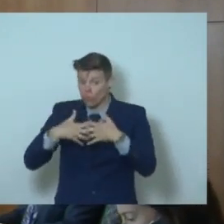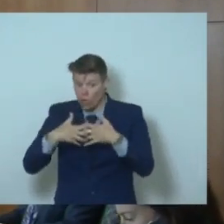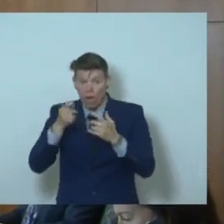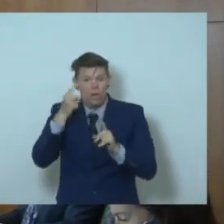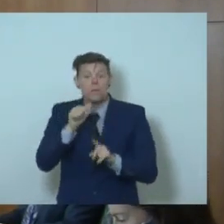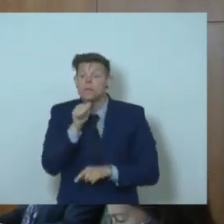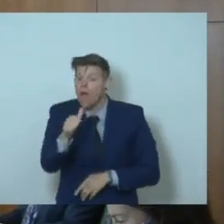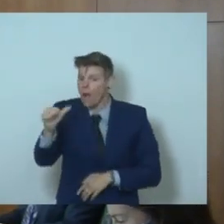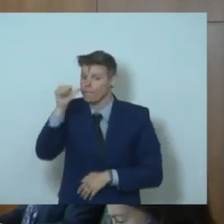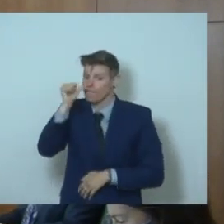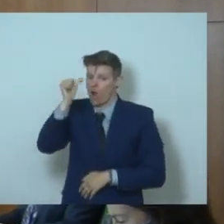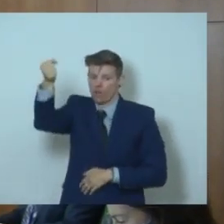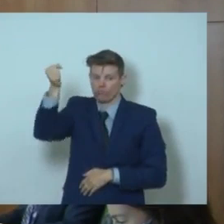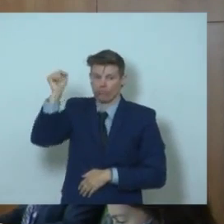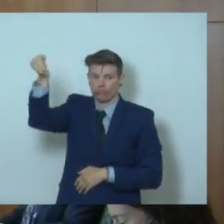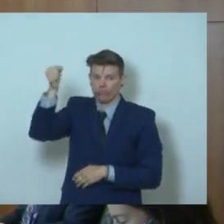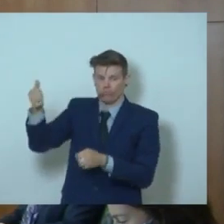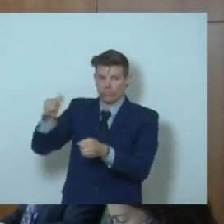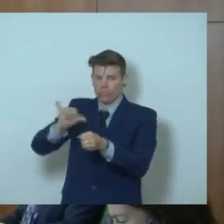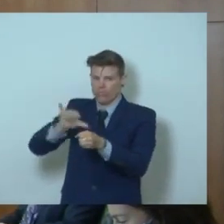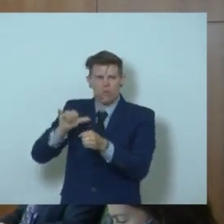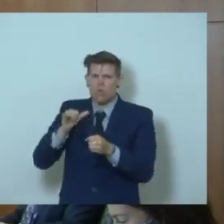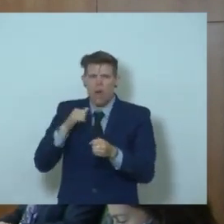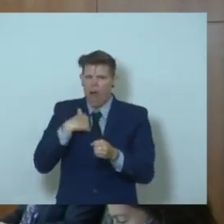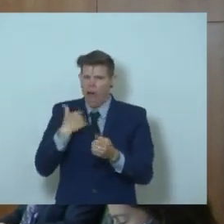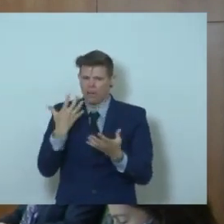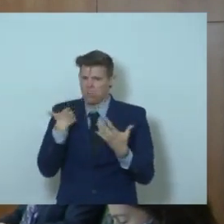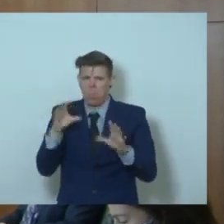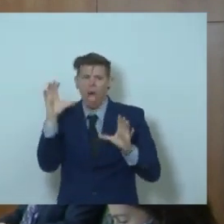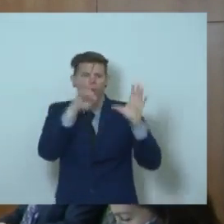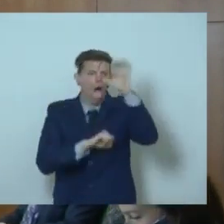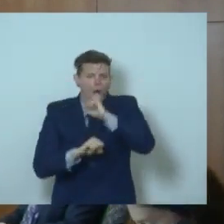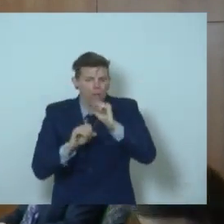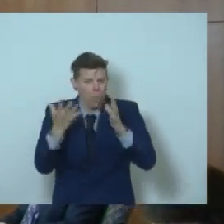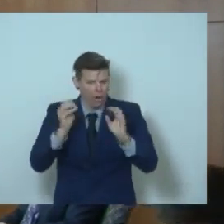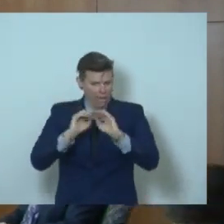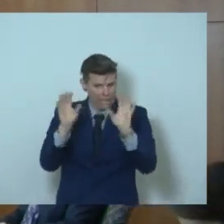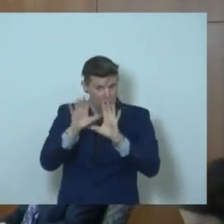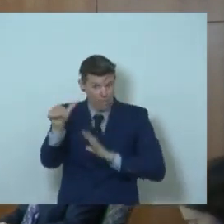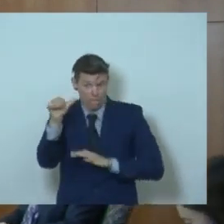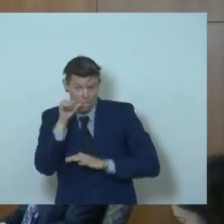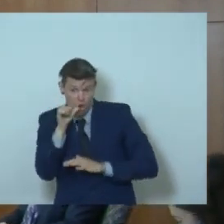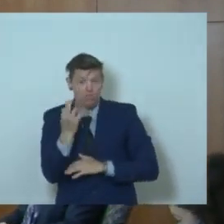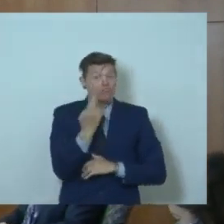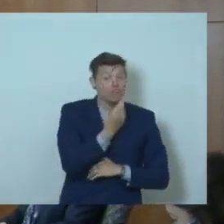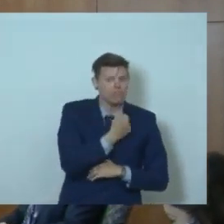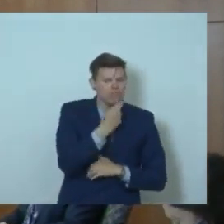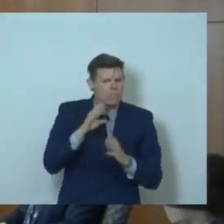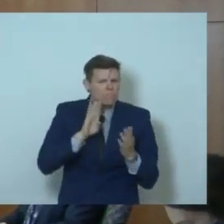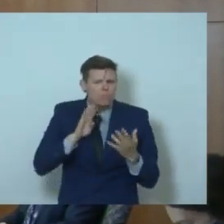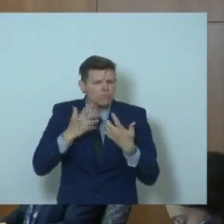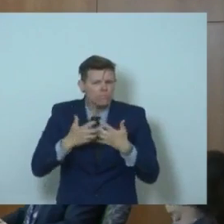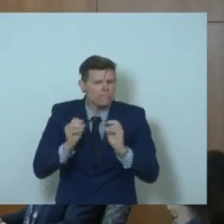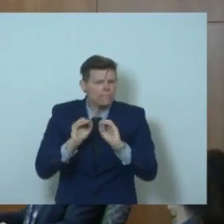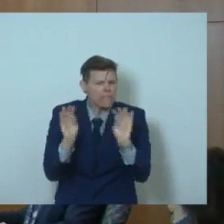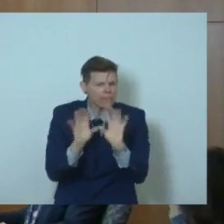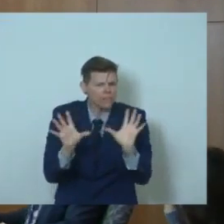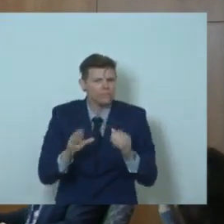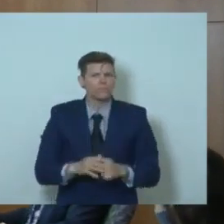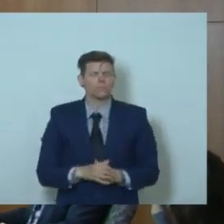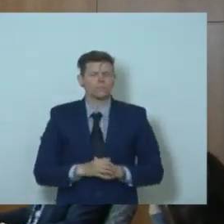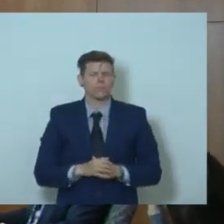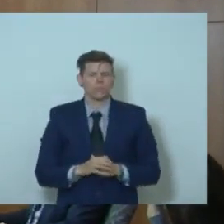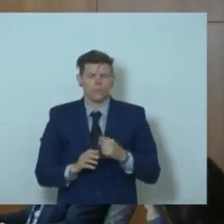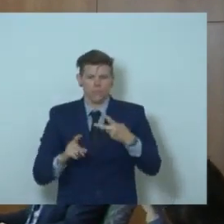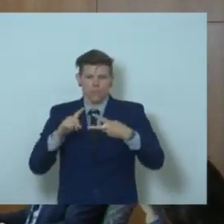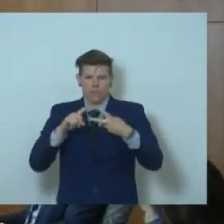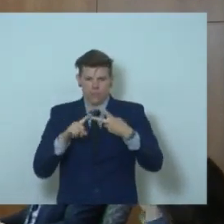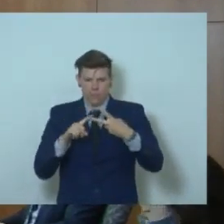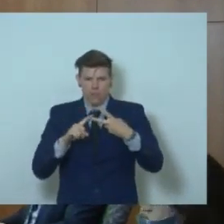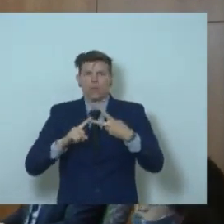I JUST WANT TO MAKE SURE THAT I’M CLEAR BREWERIES, BUT NOT BARS AND PERHAPS YOU COULD JUST SAY WHY SO I DON’T MAKE A SOUND.